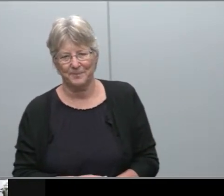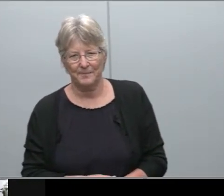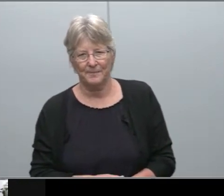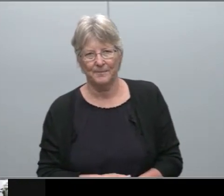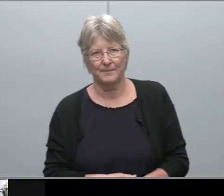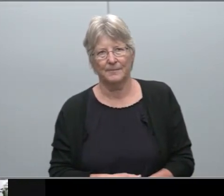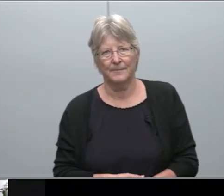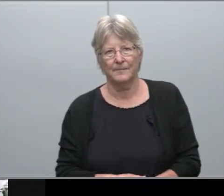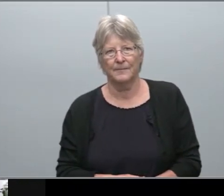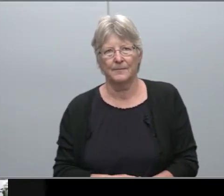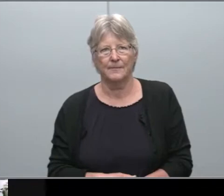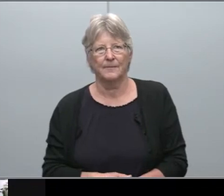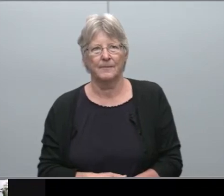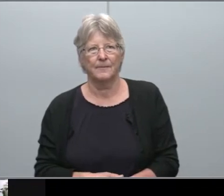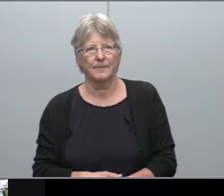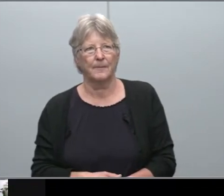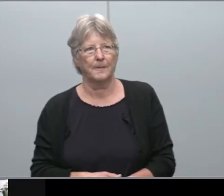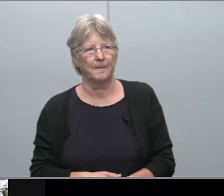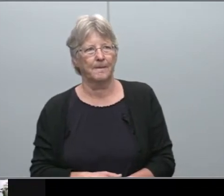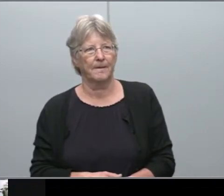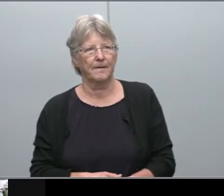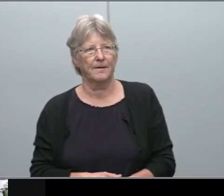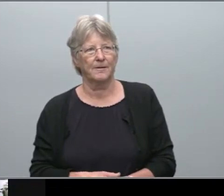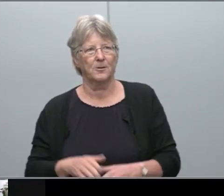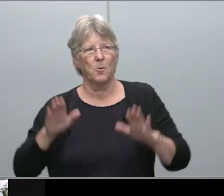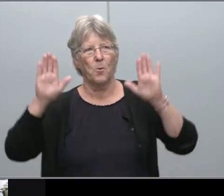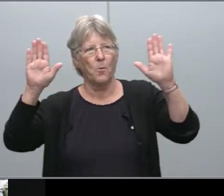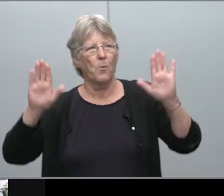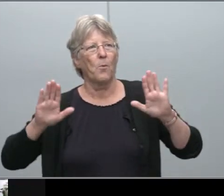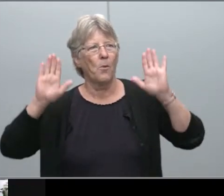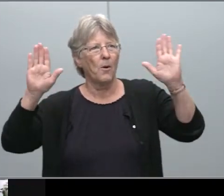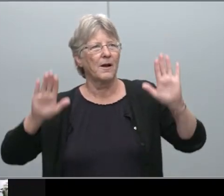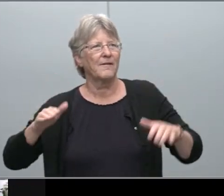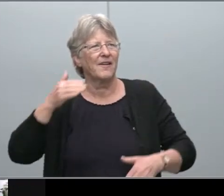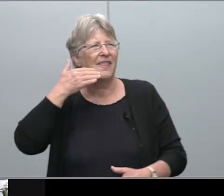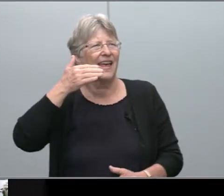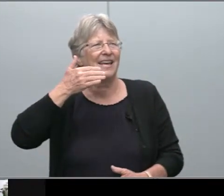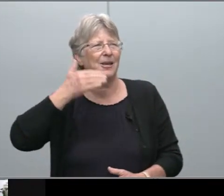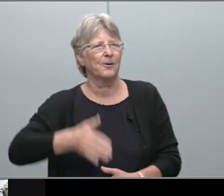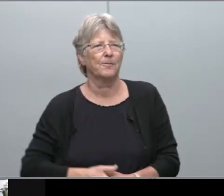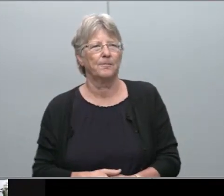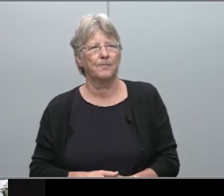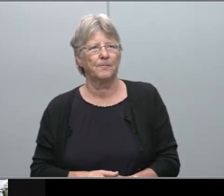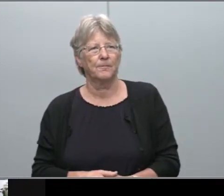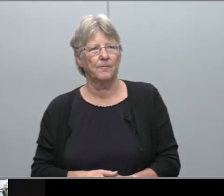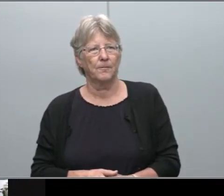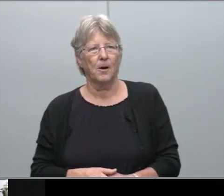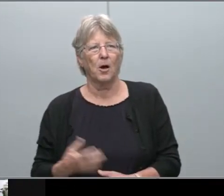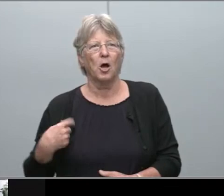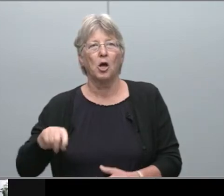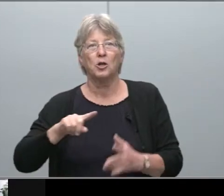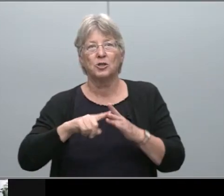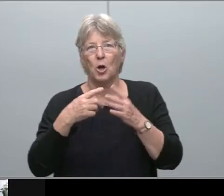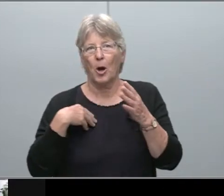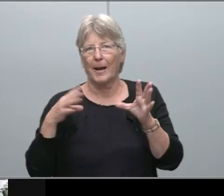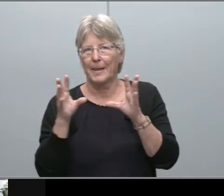to do this in a very safe way. So what I can tell parents is I know that you received information last week.